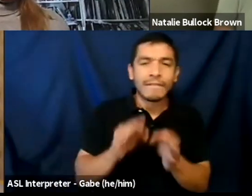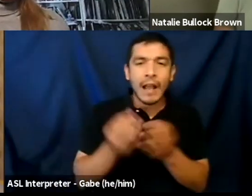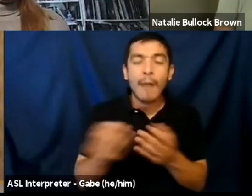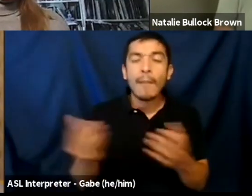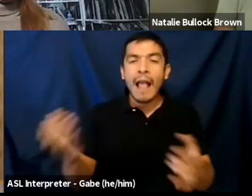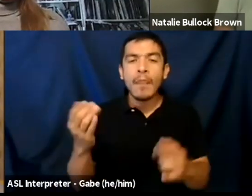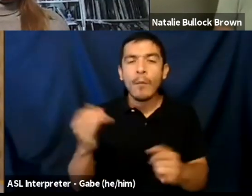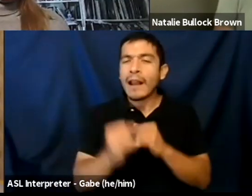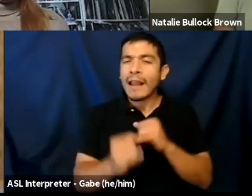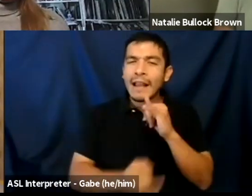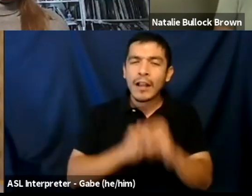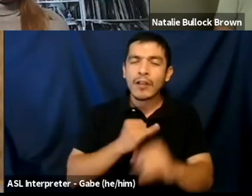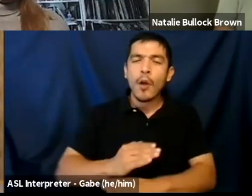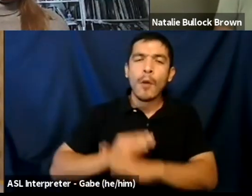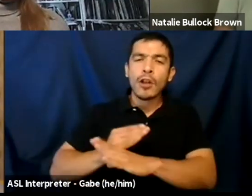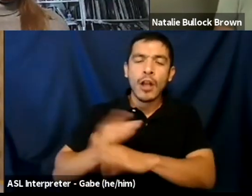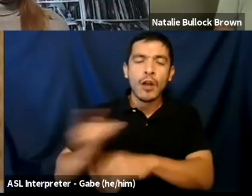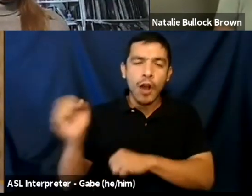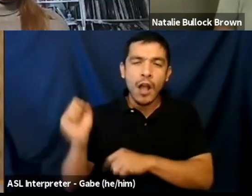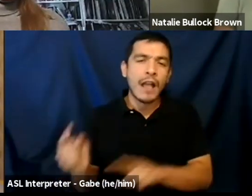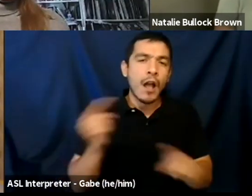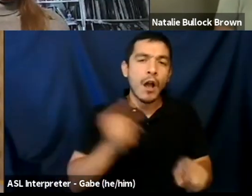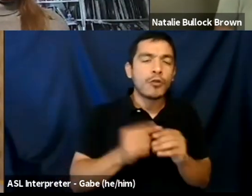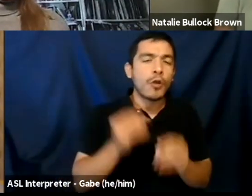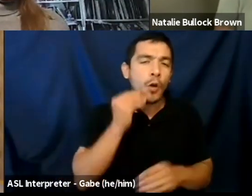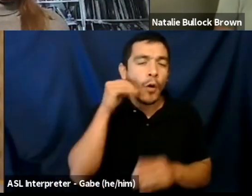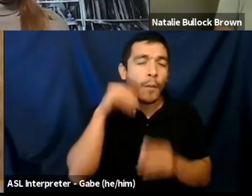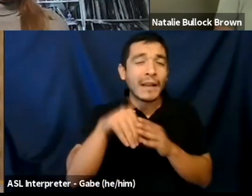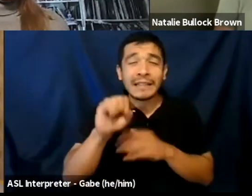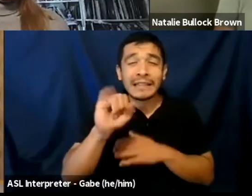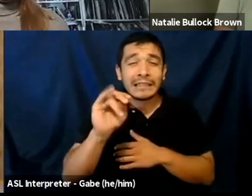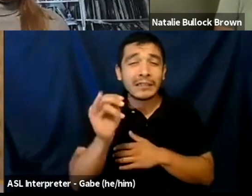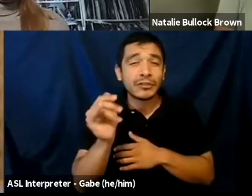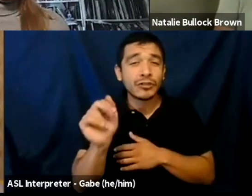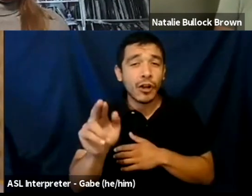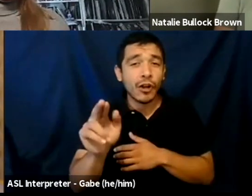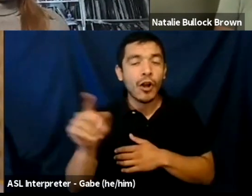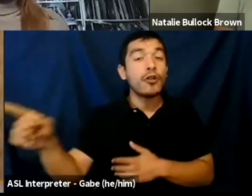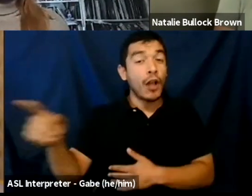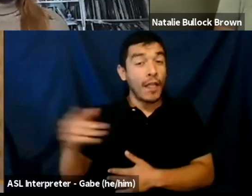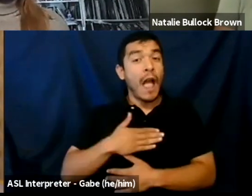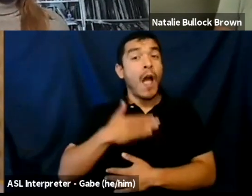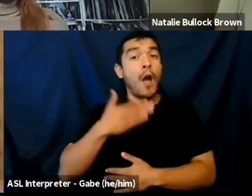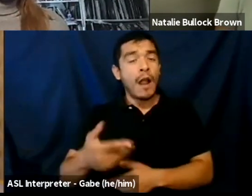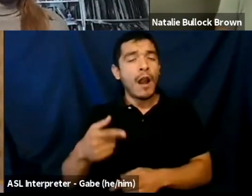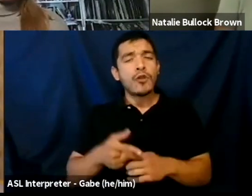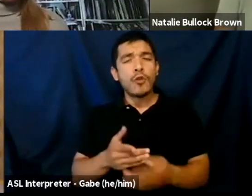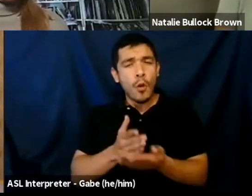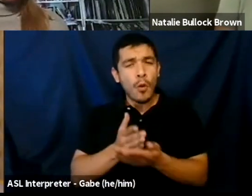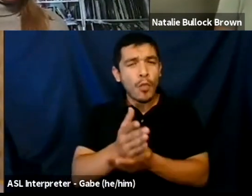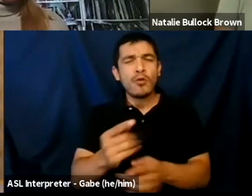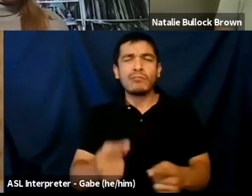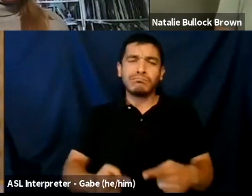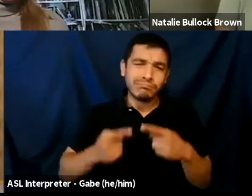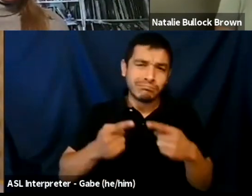so they couLd return to their homeland, Sinjar. So, they were willing to go through the struggle and the pain of giving their stories,